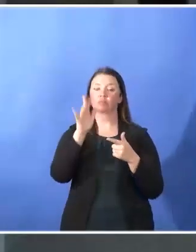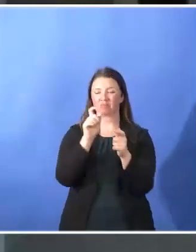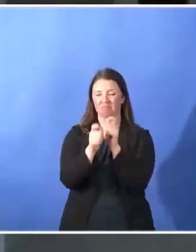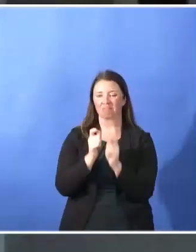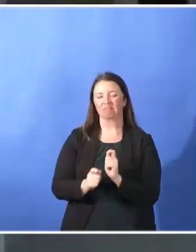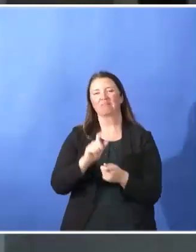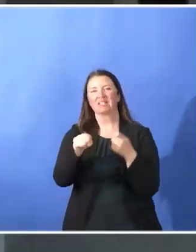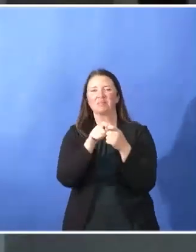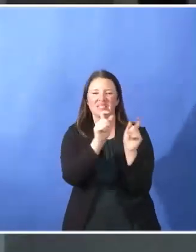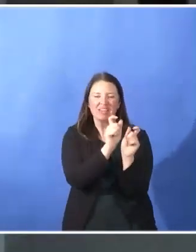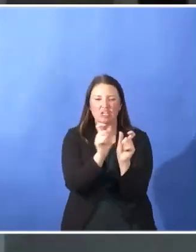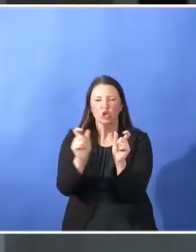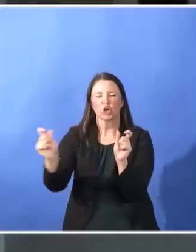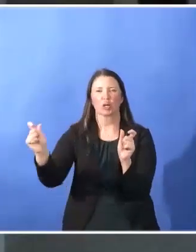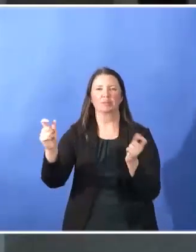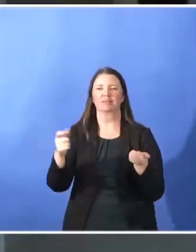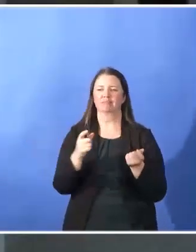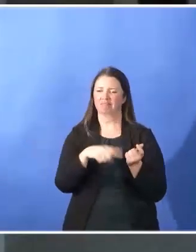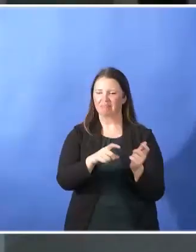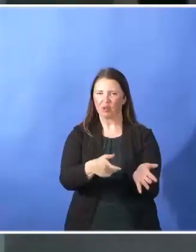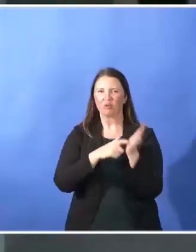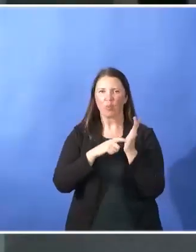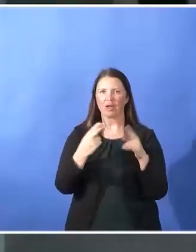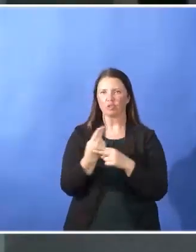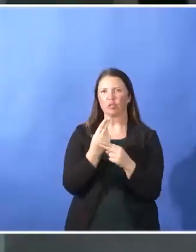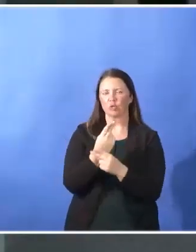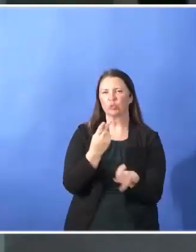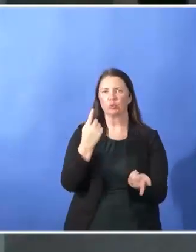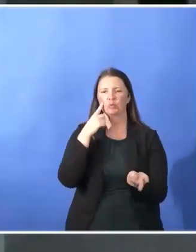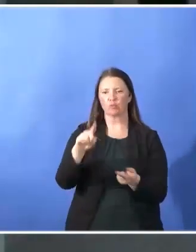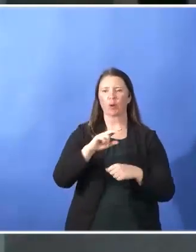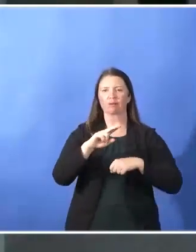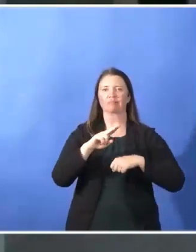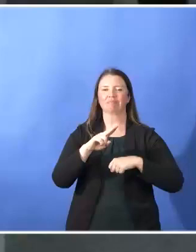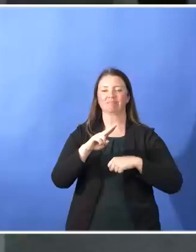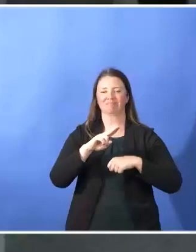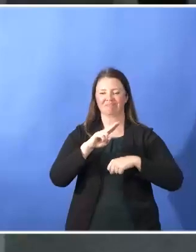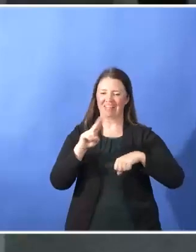MESSAGES THEY TRANSMIT TO THE PUBLIC. THE NEW TERMS USED PLAIN